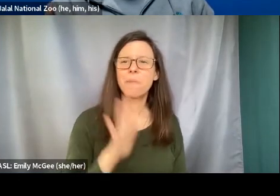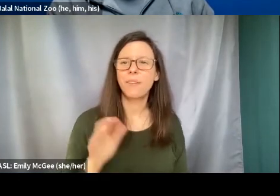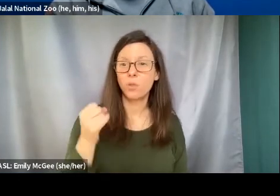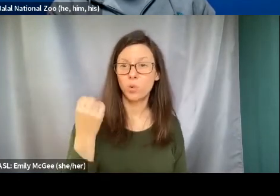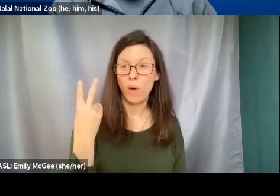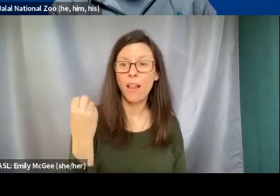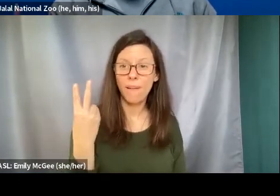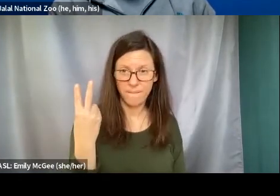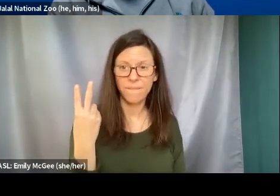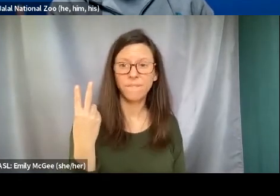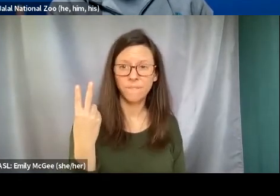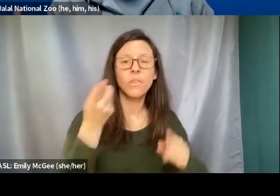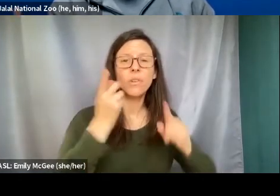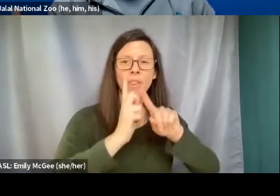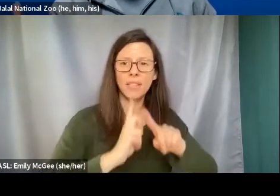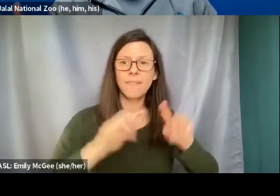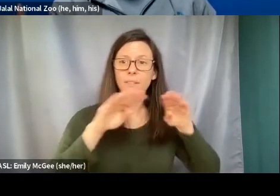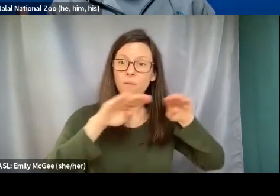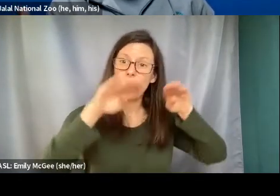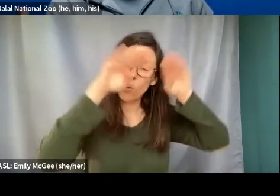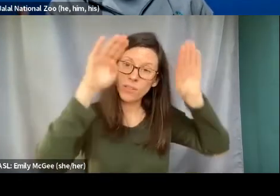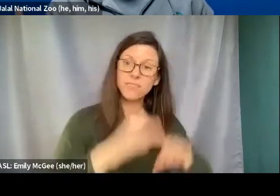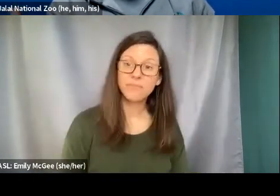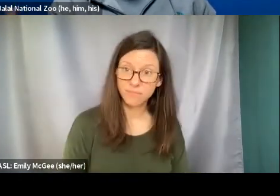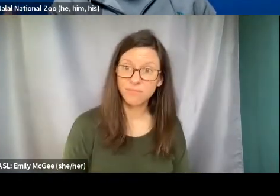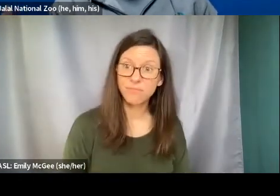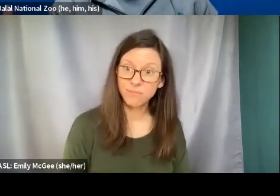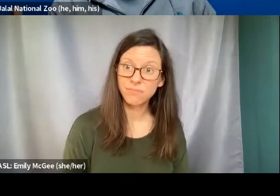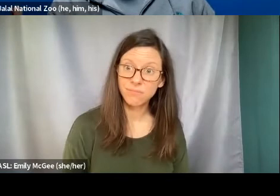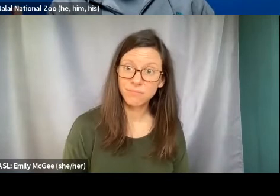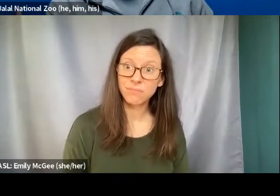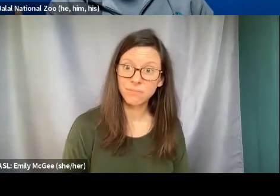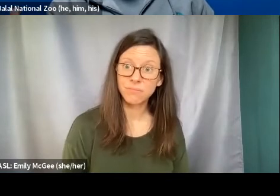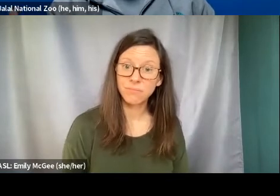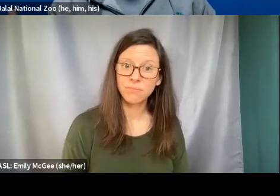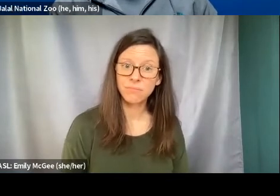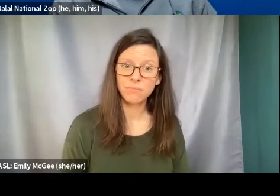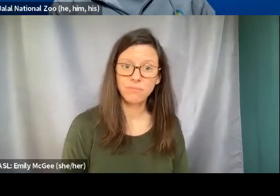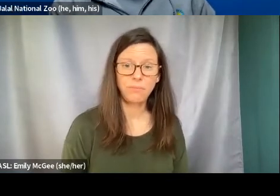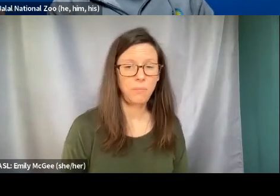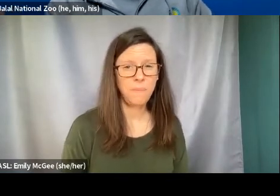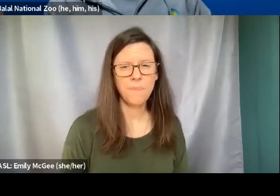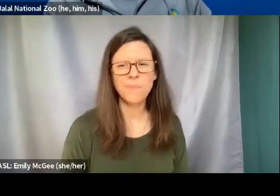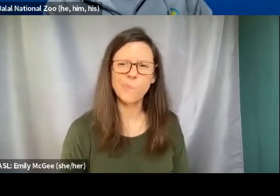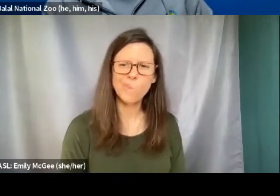on different floors, you know, in our building. I'm looking to see what else you have. Yeah.